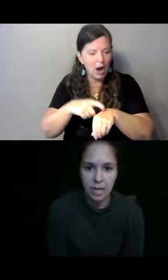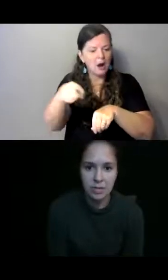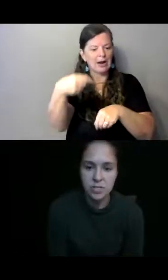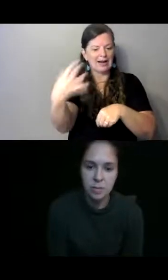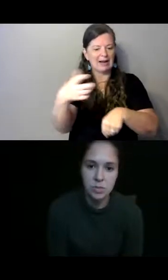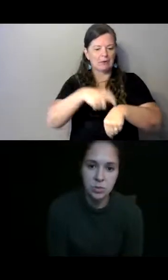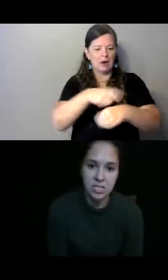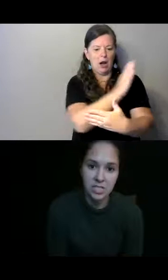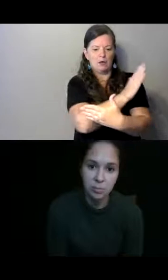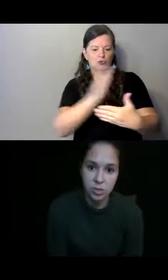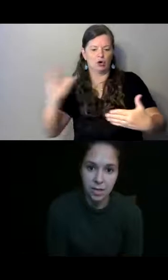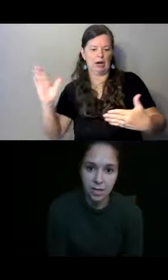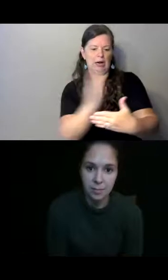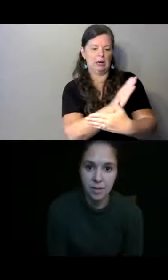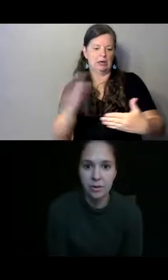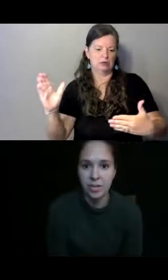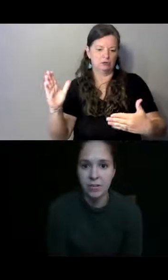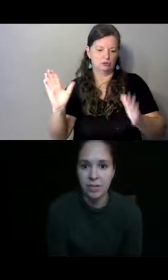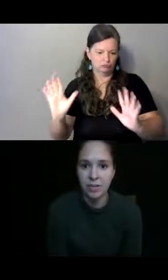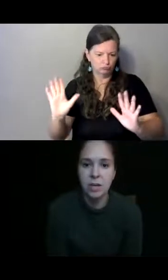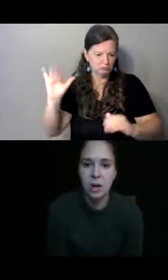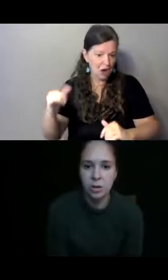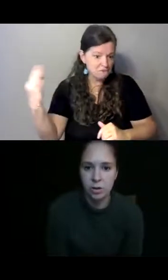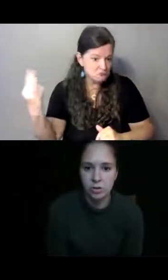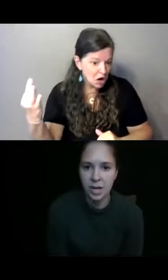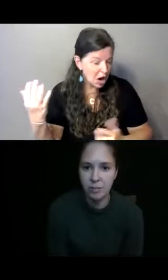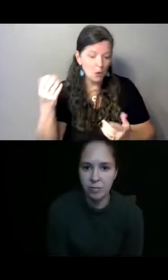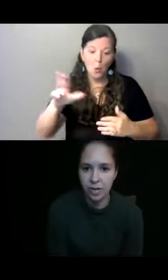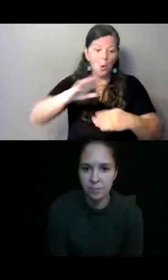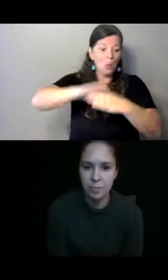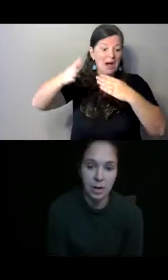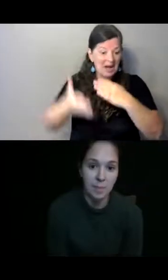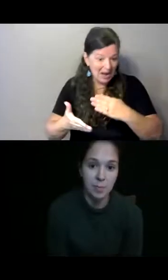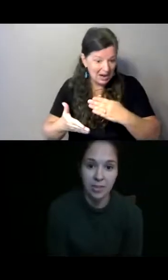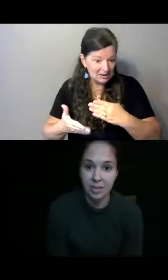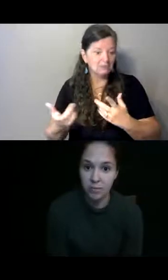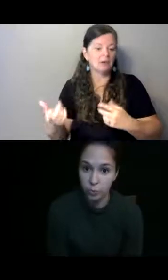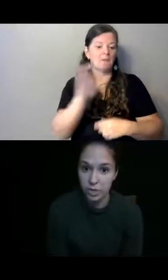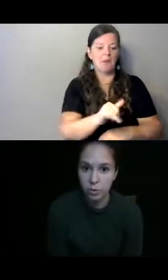and if some students need more time, they're given a larger timeframe, perhaps by the end of the week,